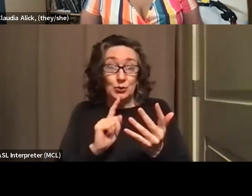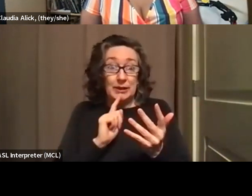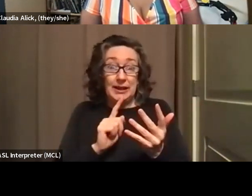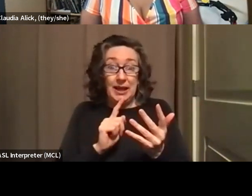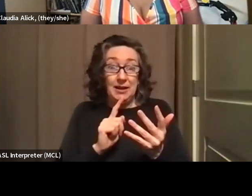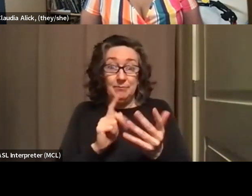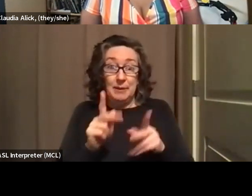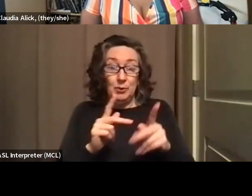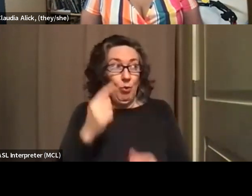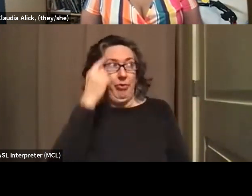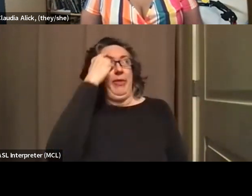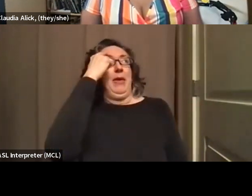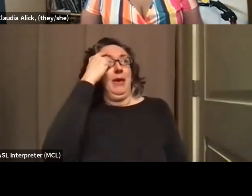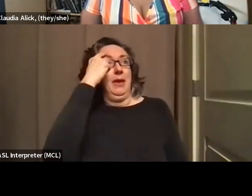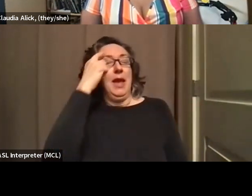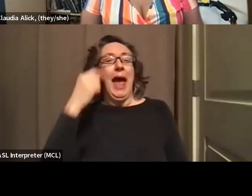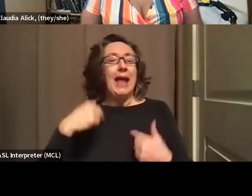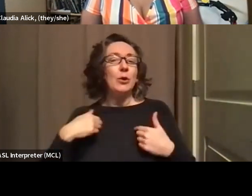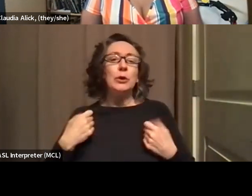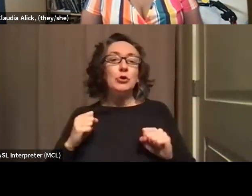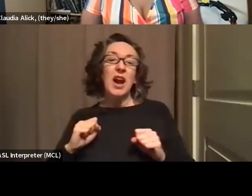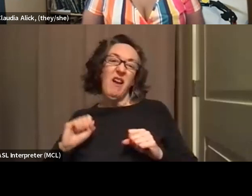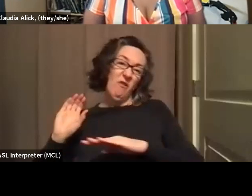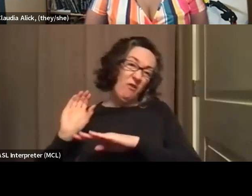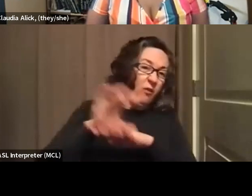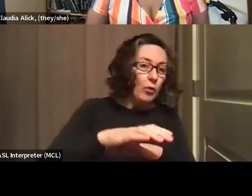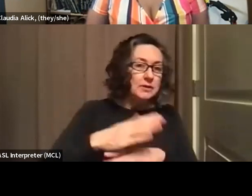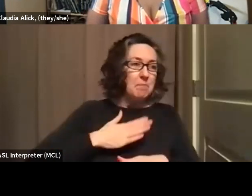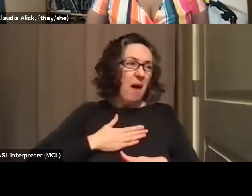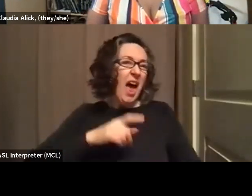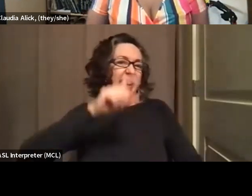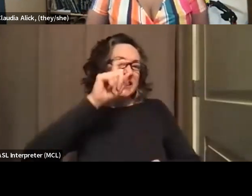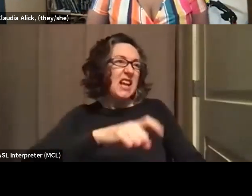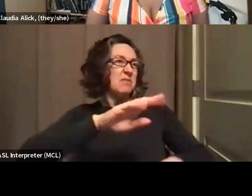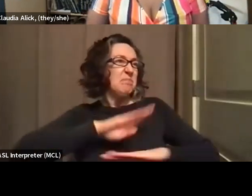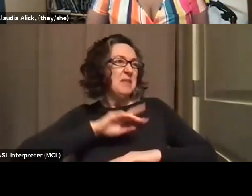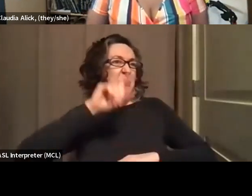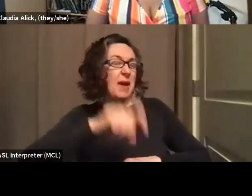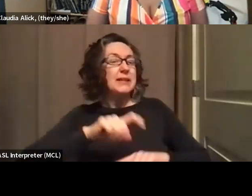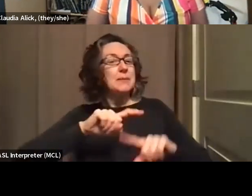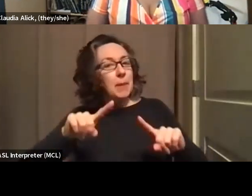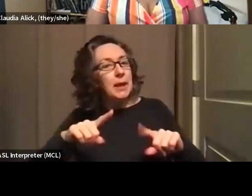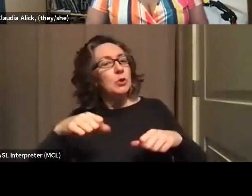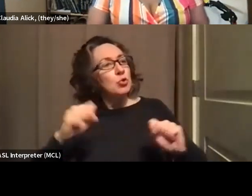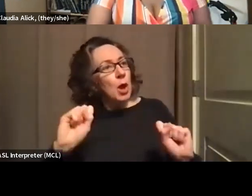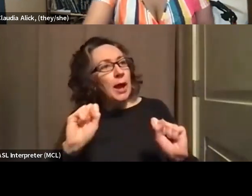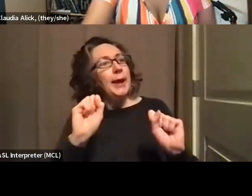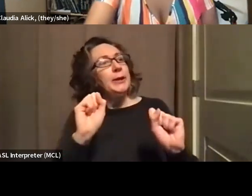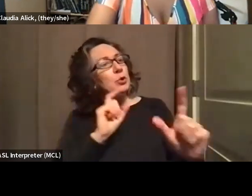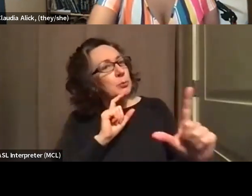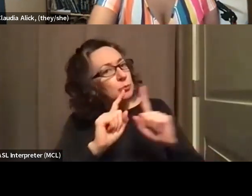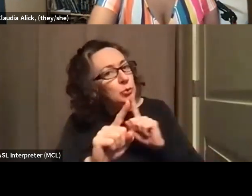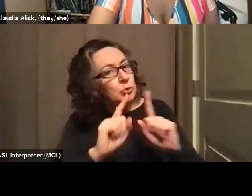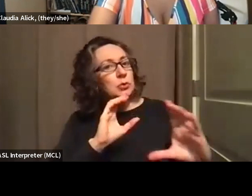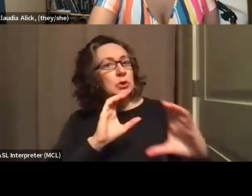And not to be overbearing or anything, but just to be transparent and how to make scenarios